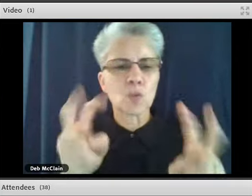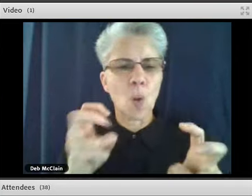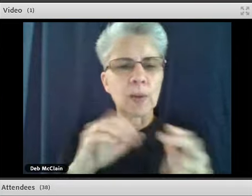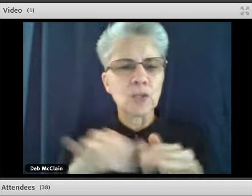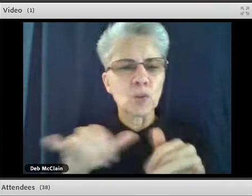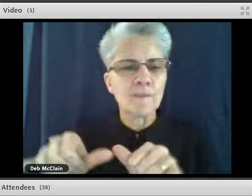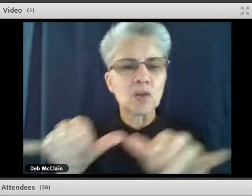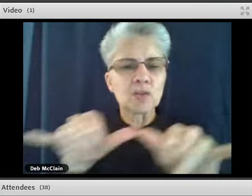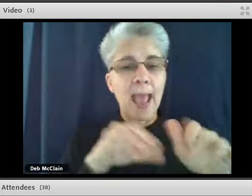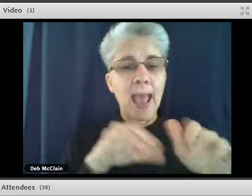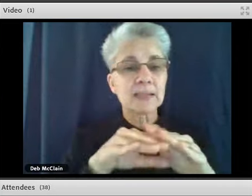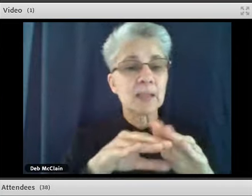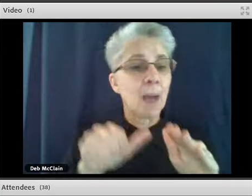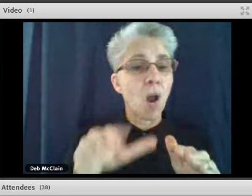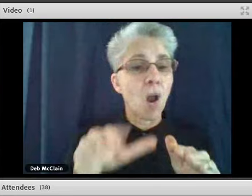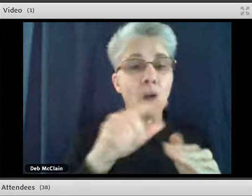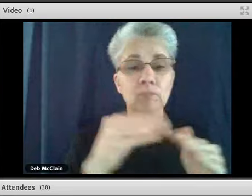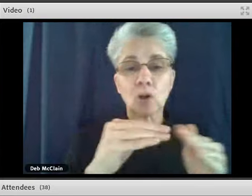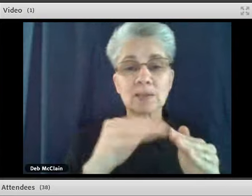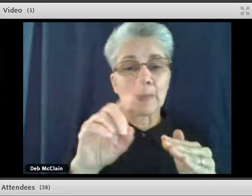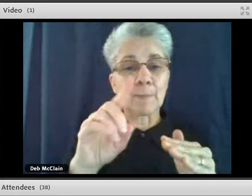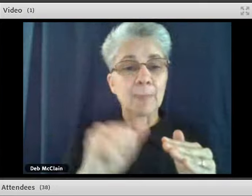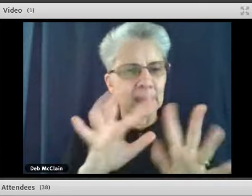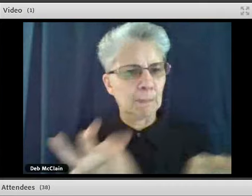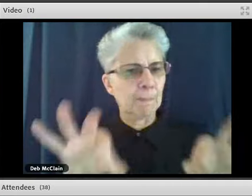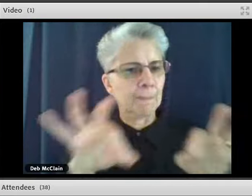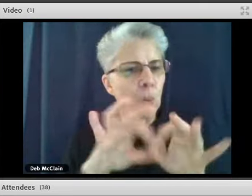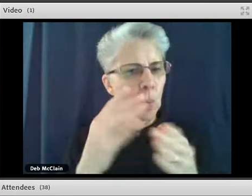Access by everyone, regardless of disability, is an essential aspect."